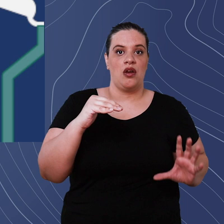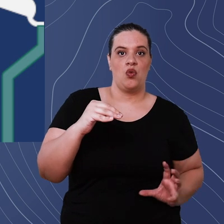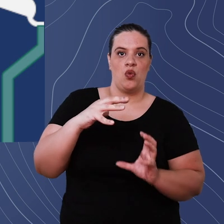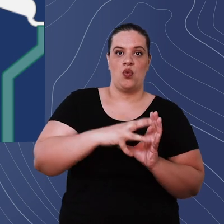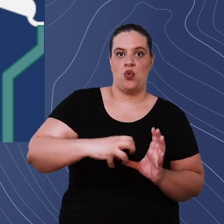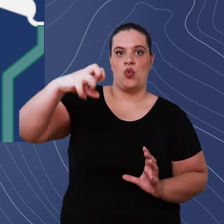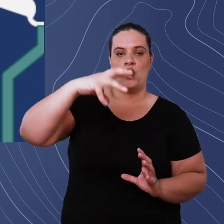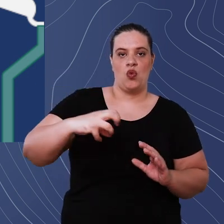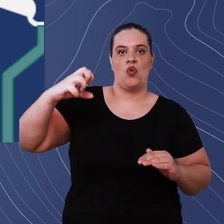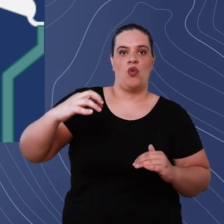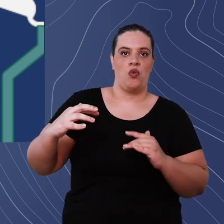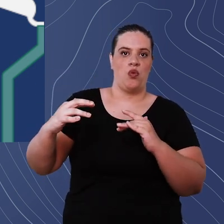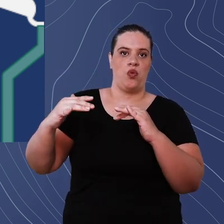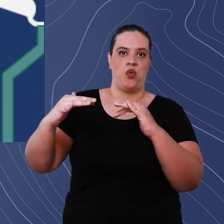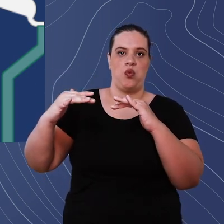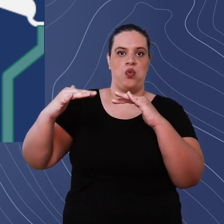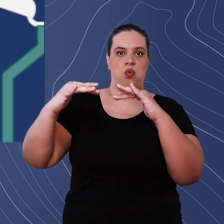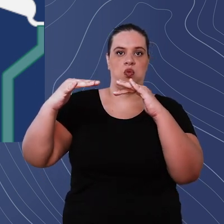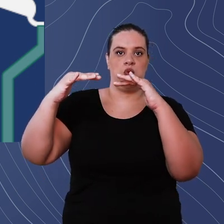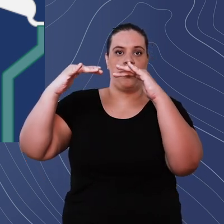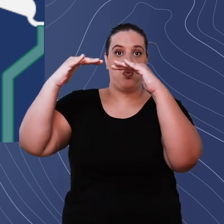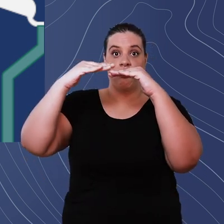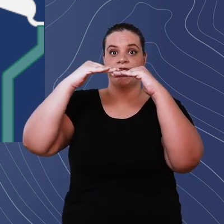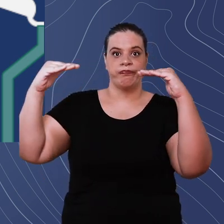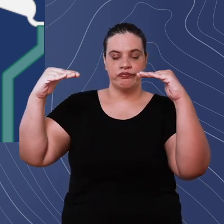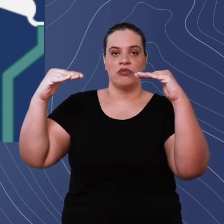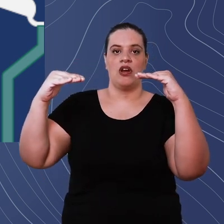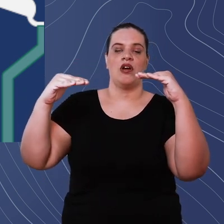automatically the water goes up to the level that we set with the maximum